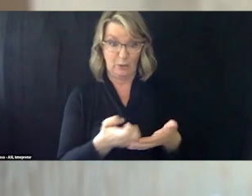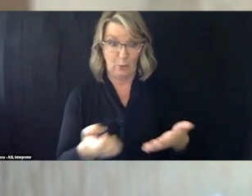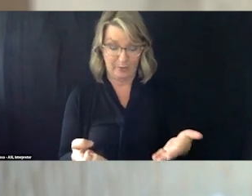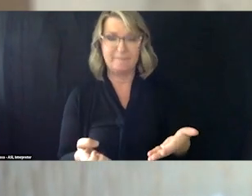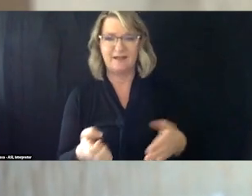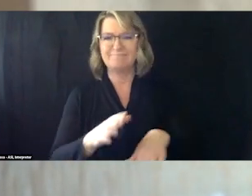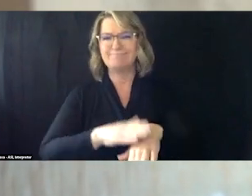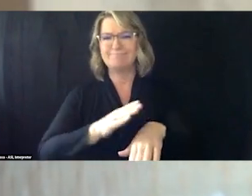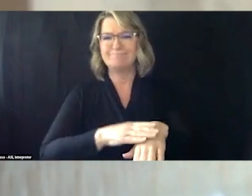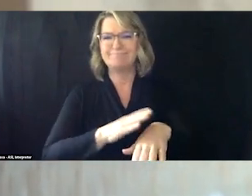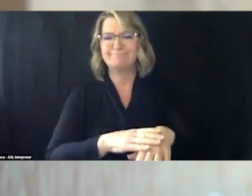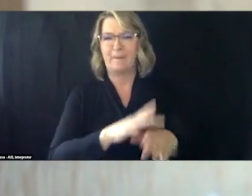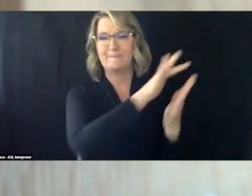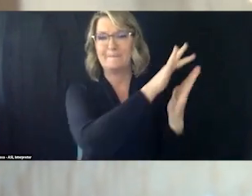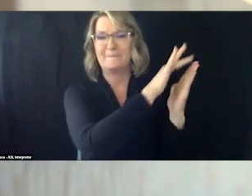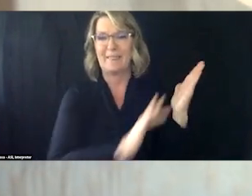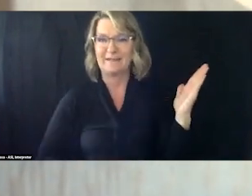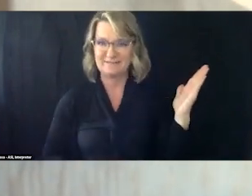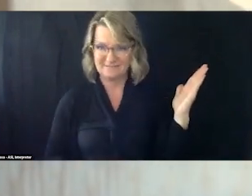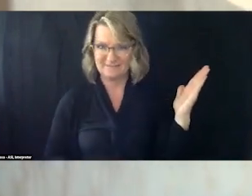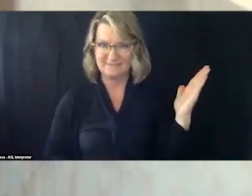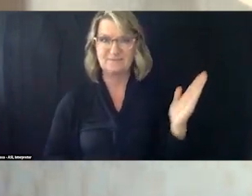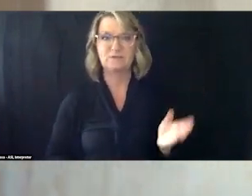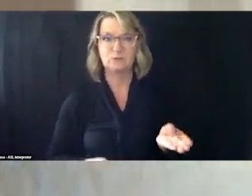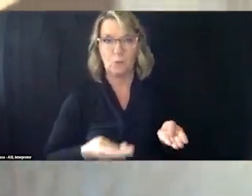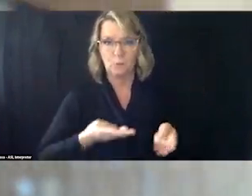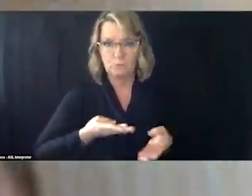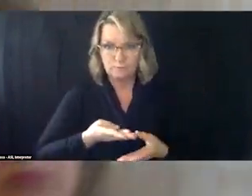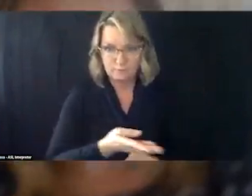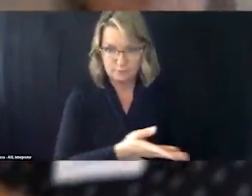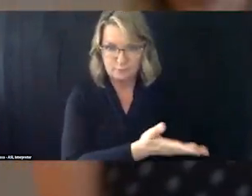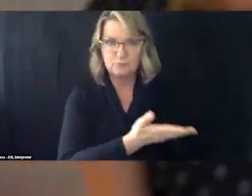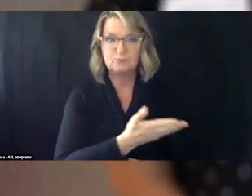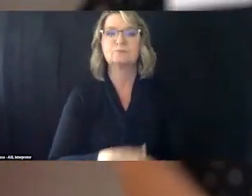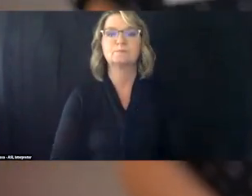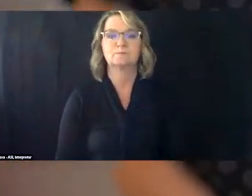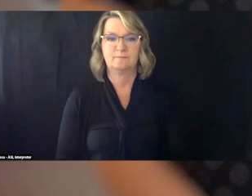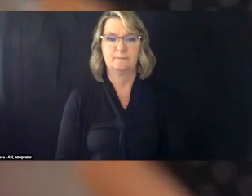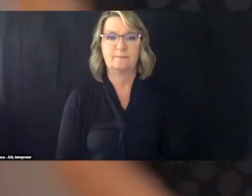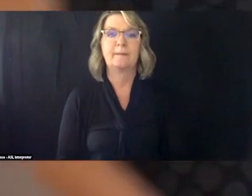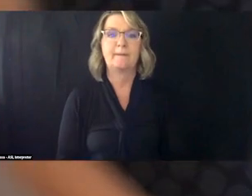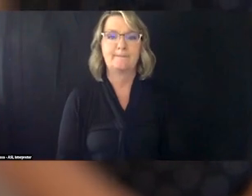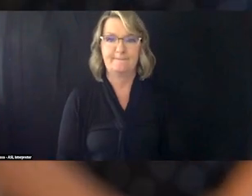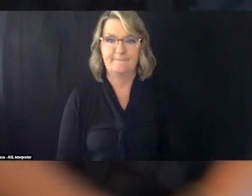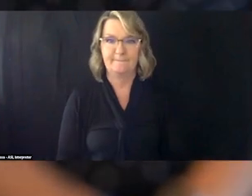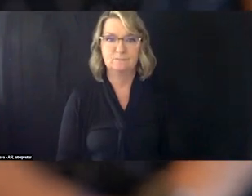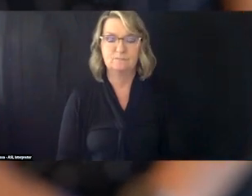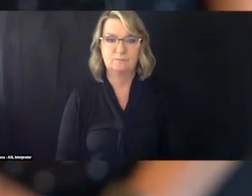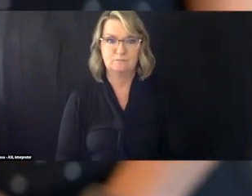equipment to alert the voter if there is a blank ballot so this was what that would look like